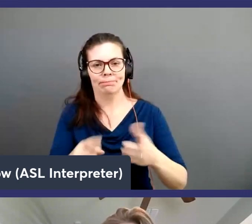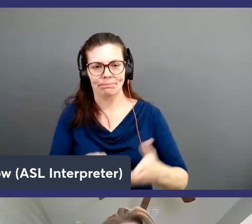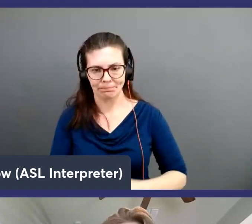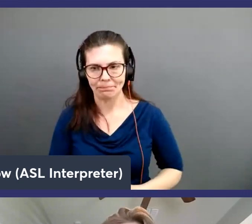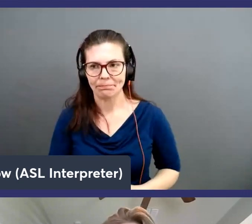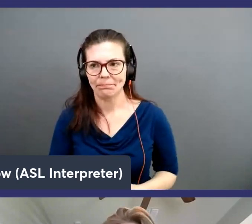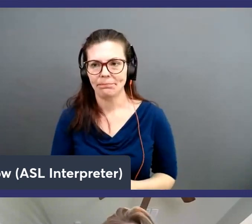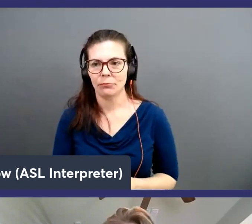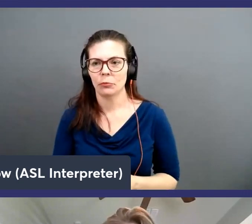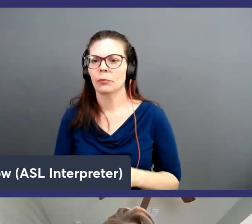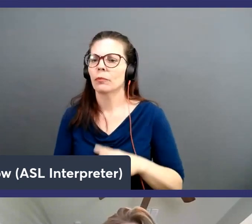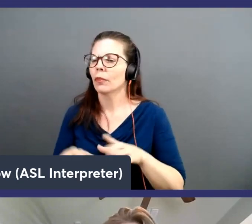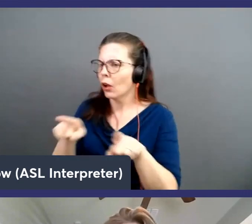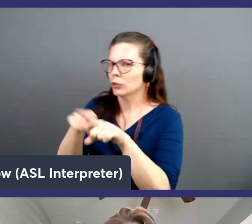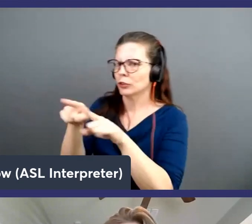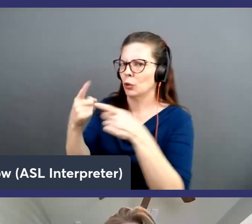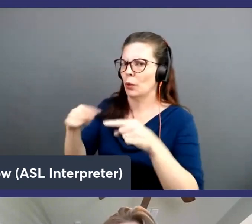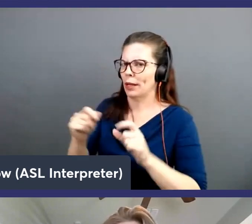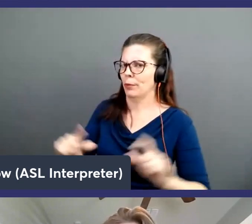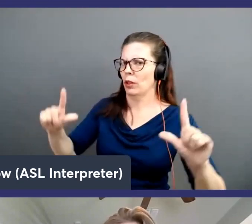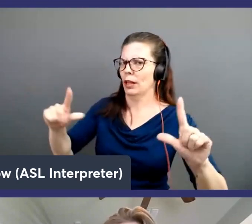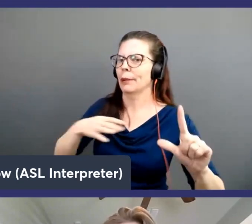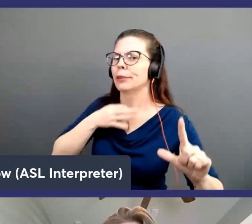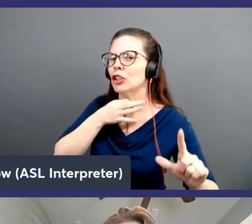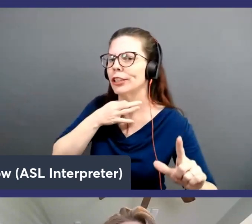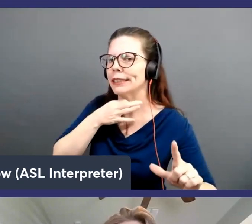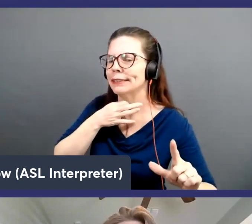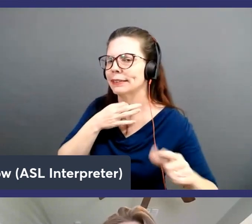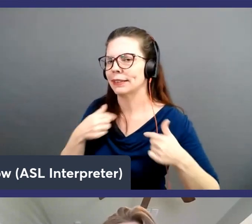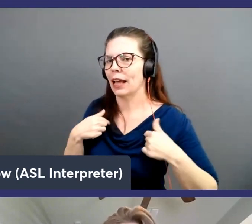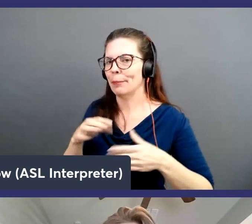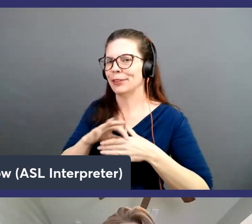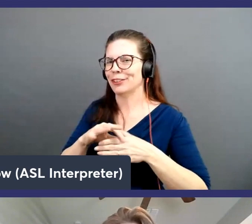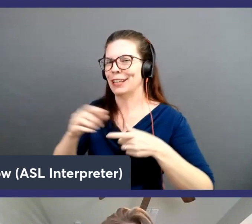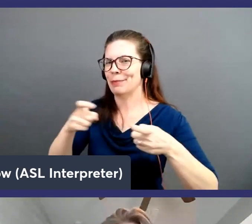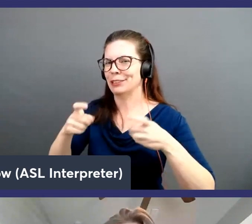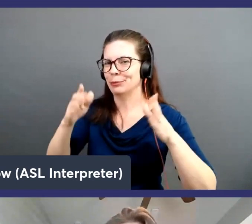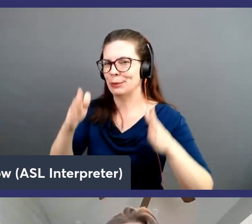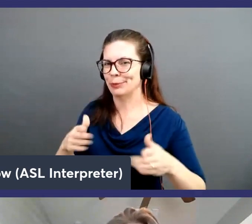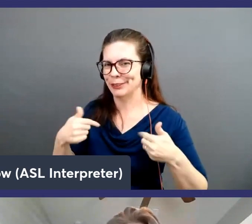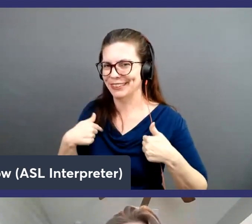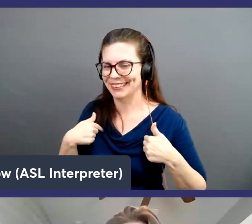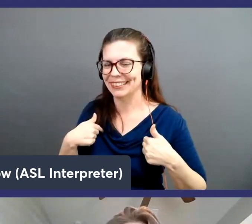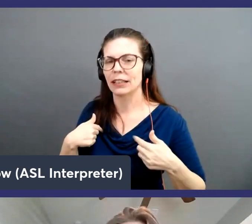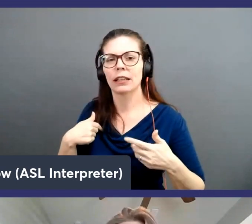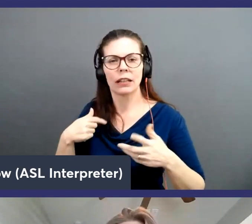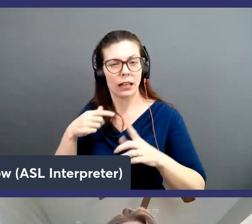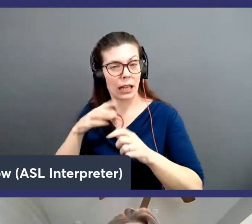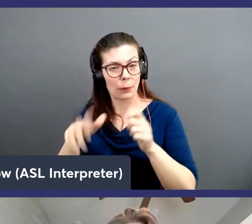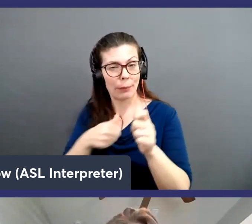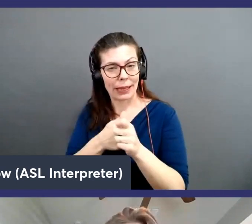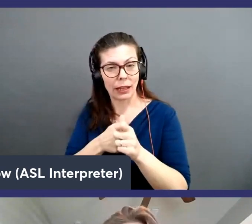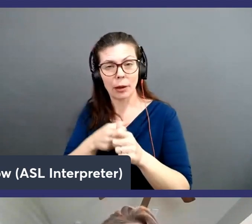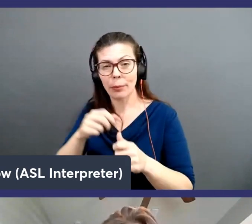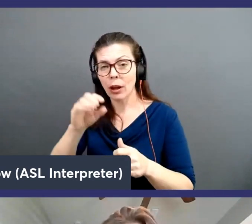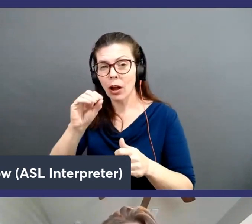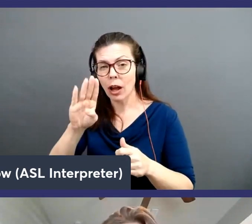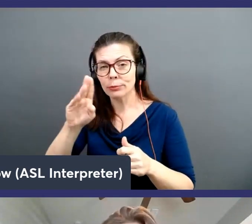Also, while you're bringing that up, I'm curious as a content management person, does it just back up the object or does it back up the metadata as well?